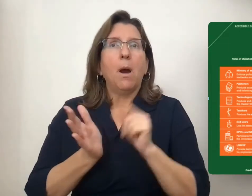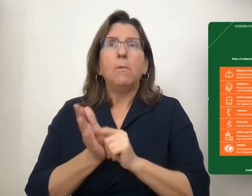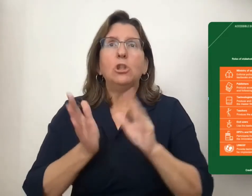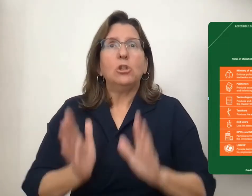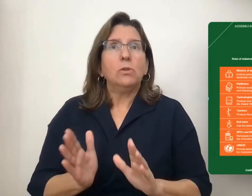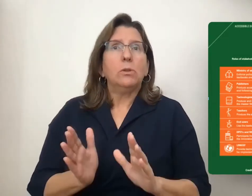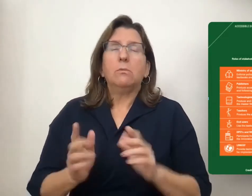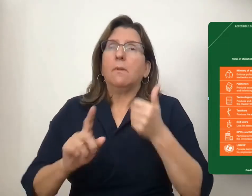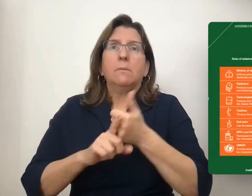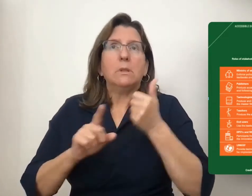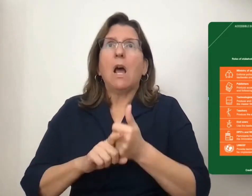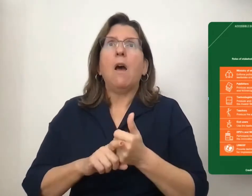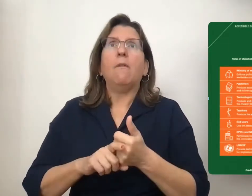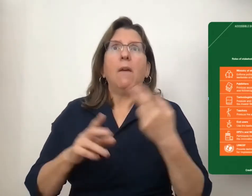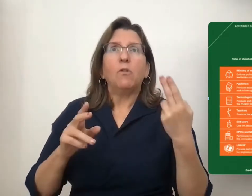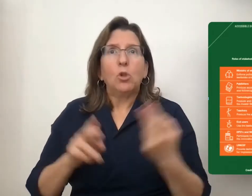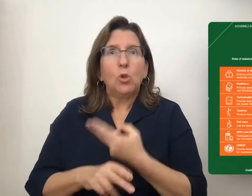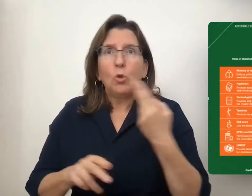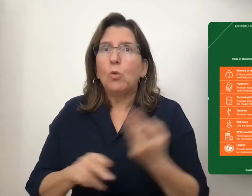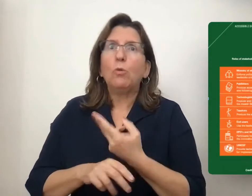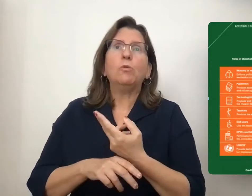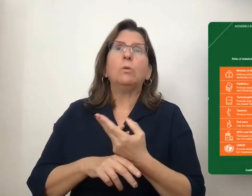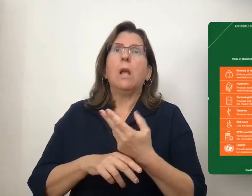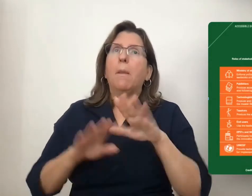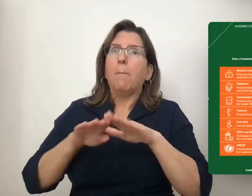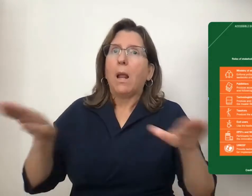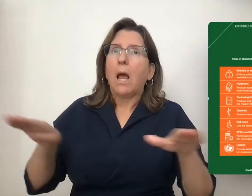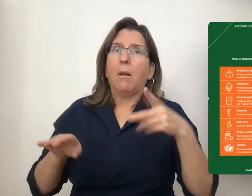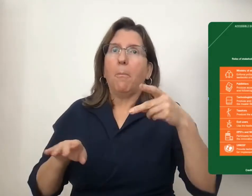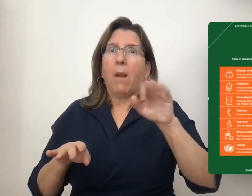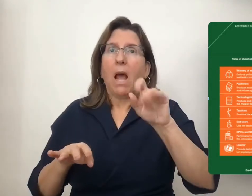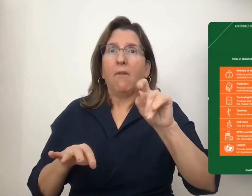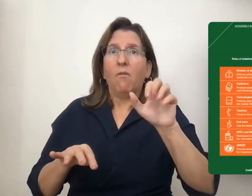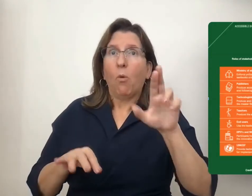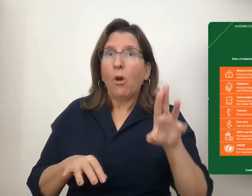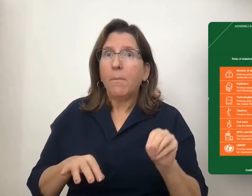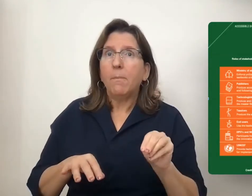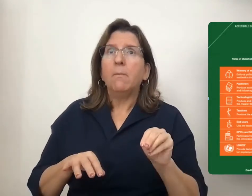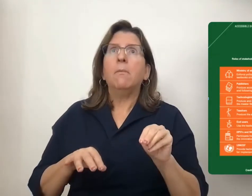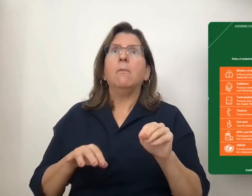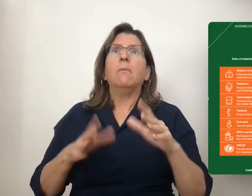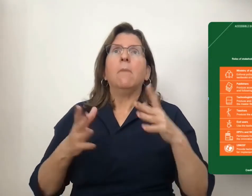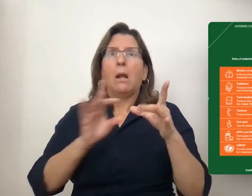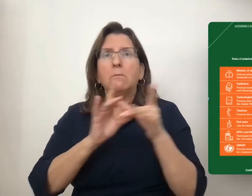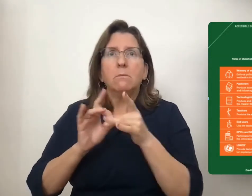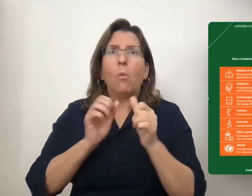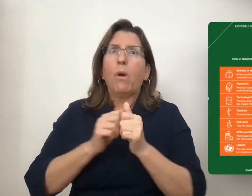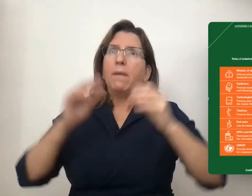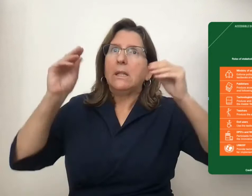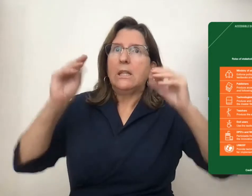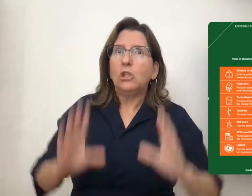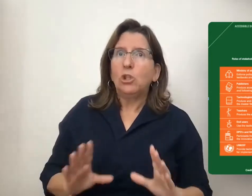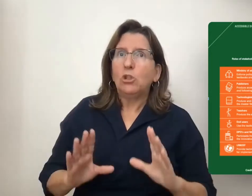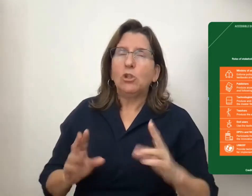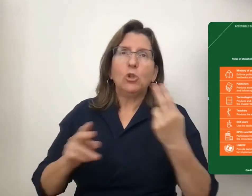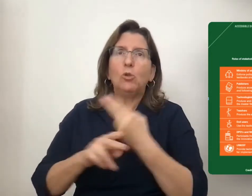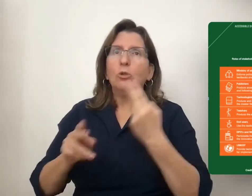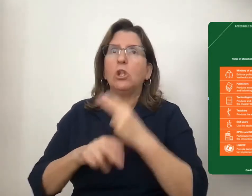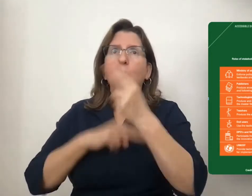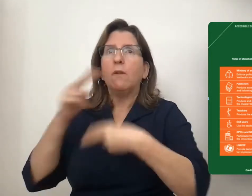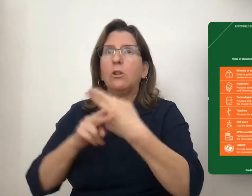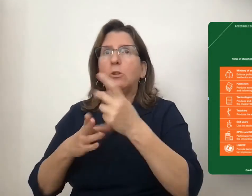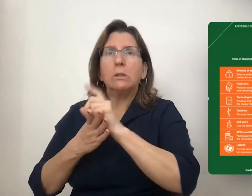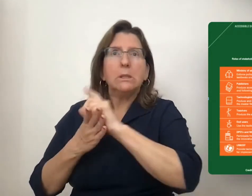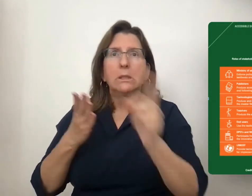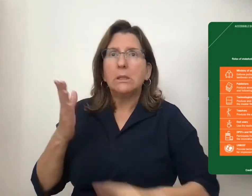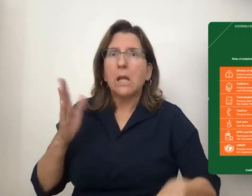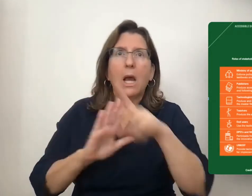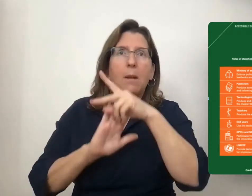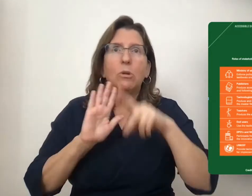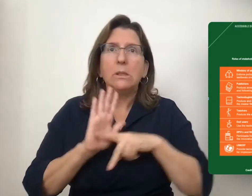Publishers have the platform to make accessible content available to teachers, using UDL principles.